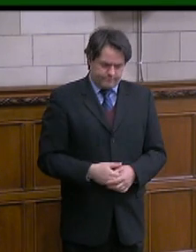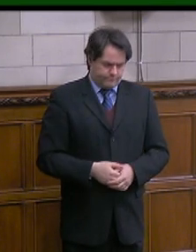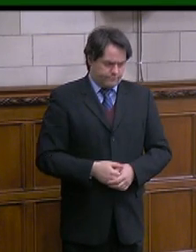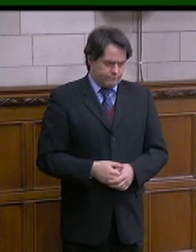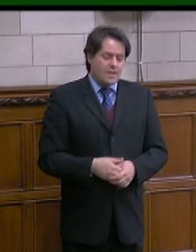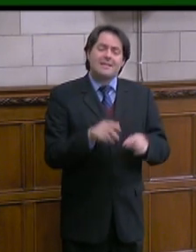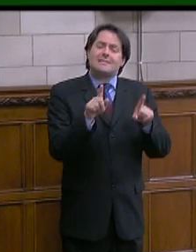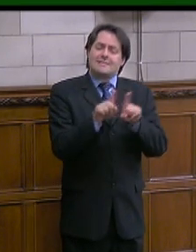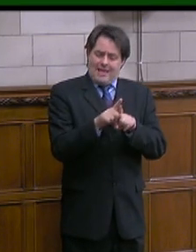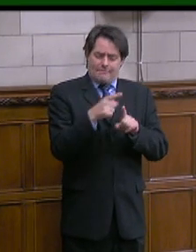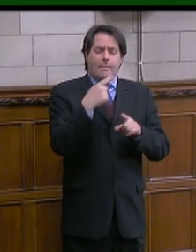I will touch on later.